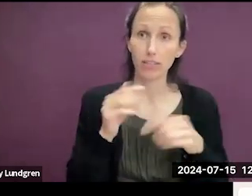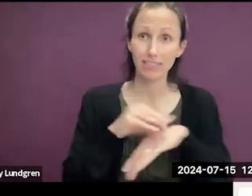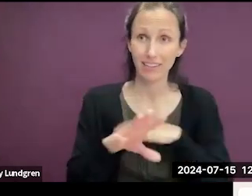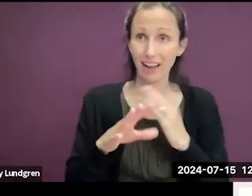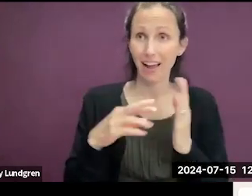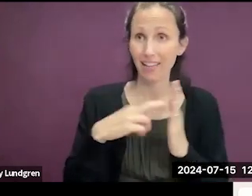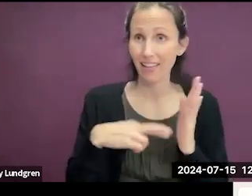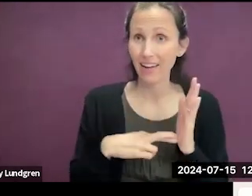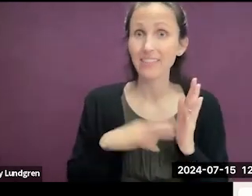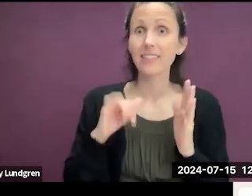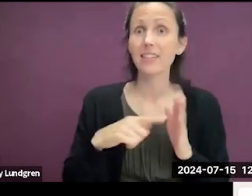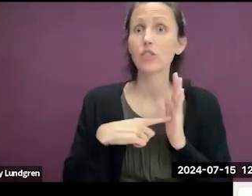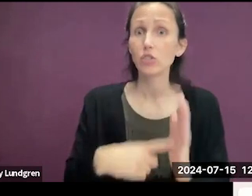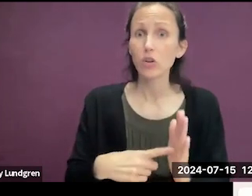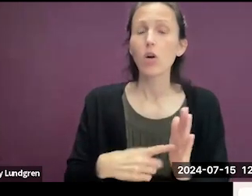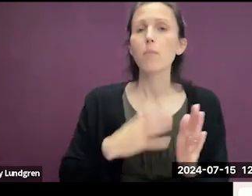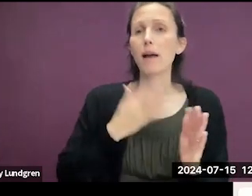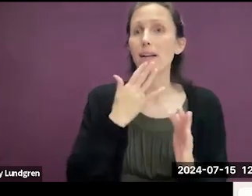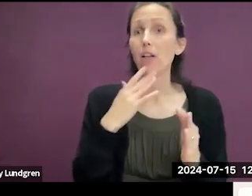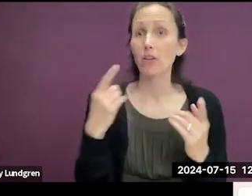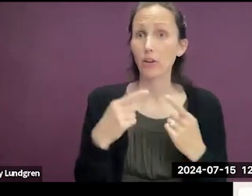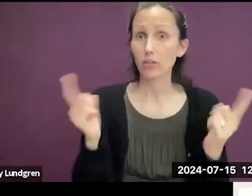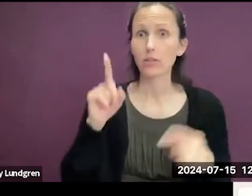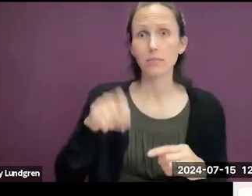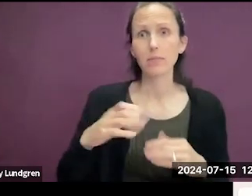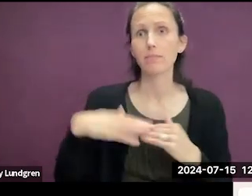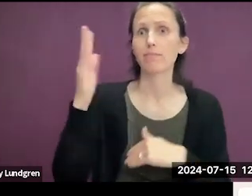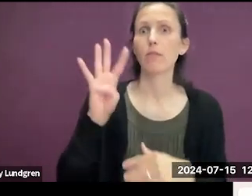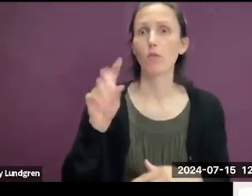So white background, blue text is a very good color contrast.